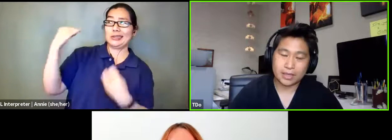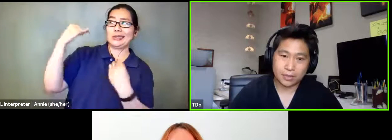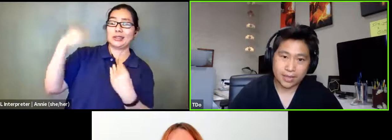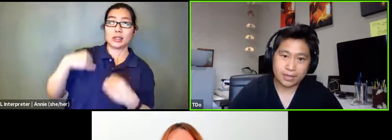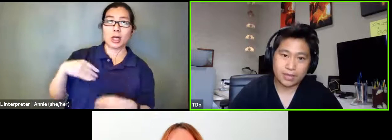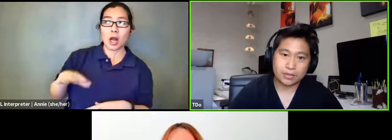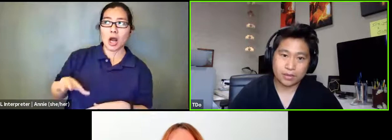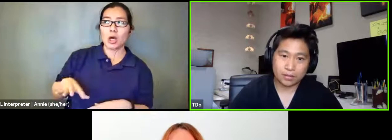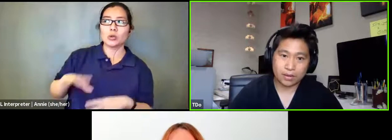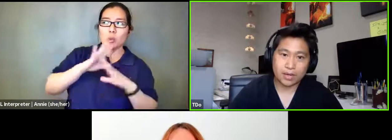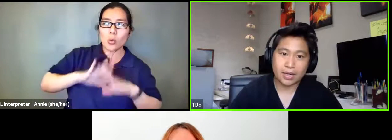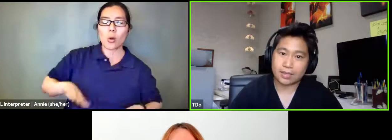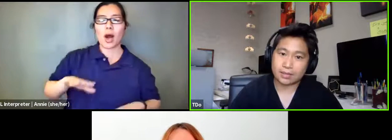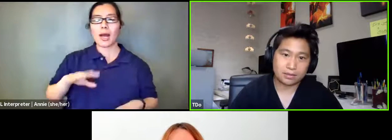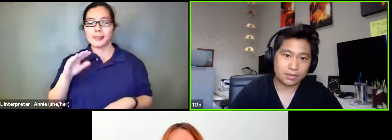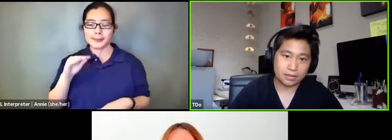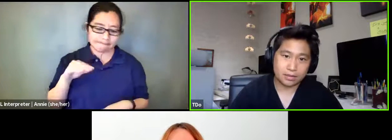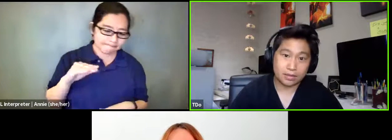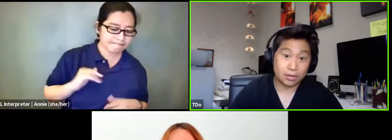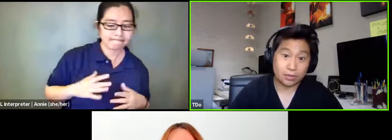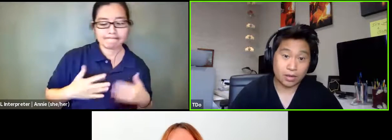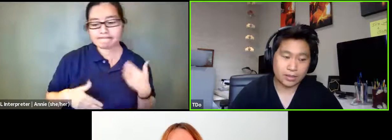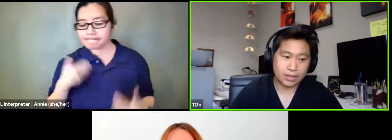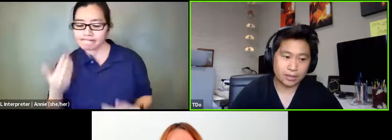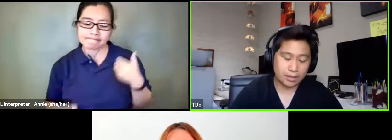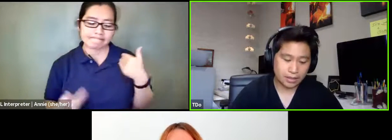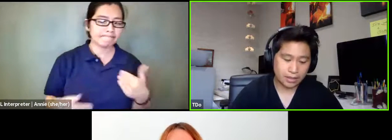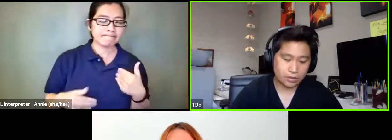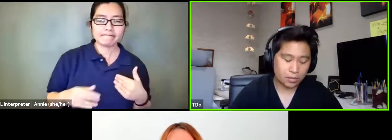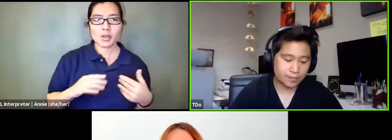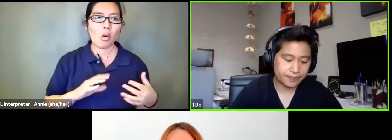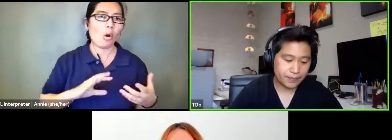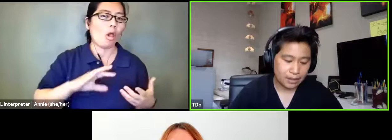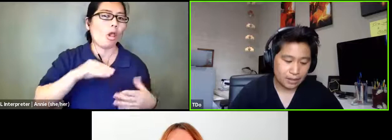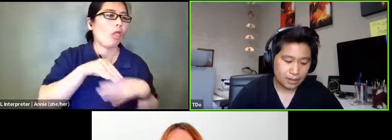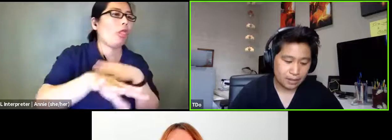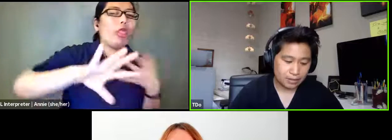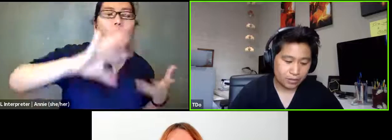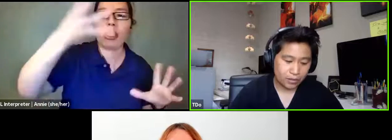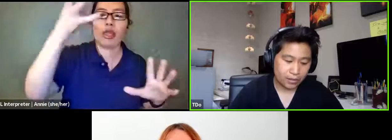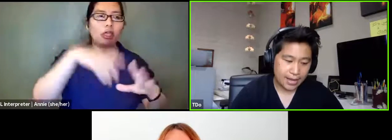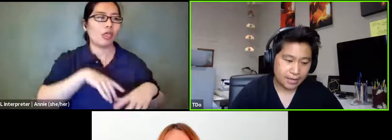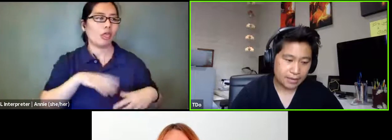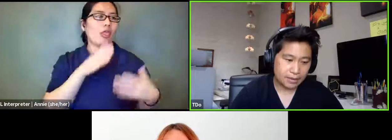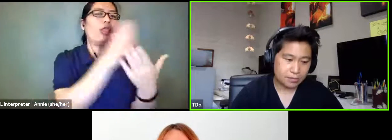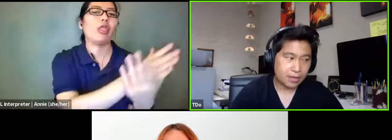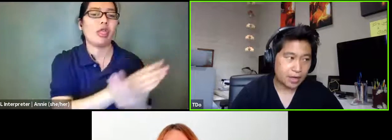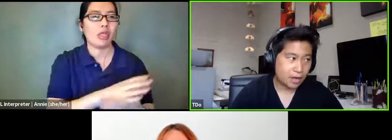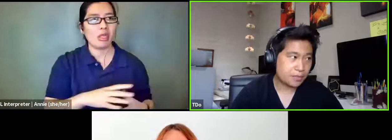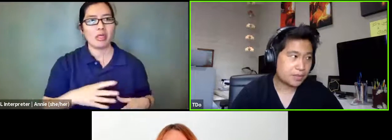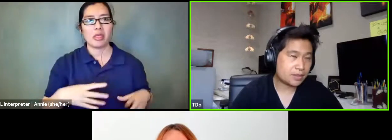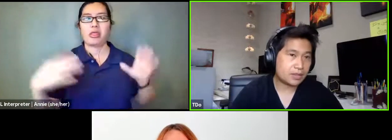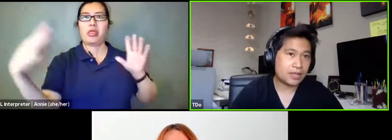Keep your head down, do your work, and don't cause any trouble. With that, it becomes